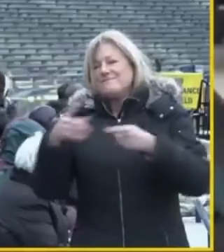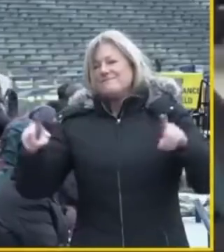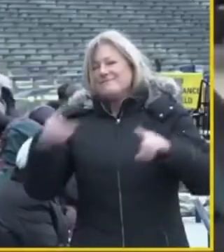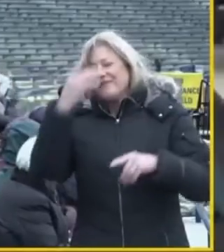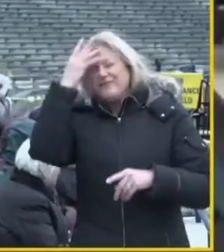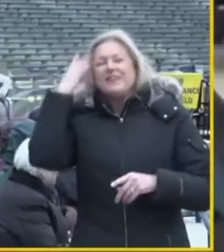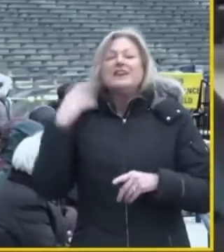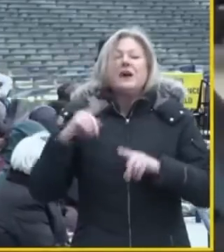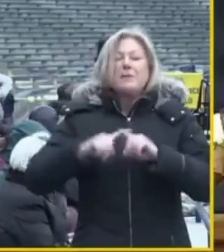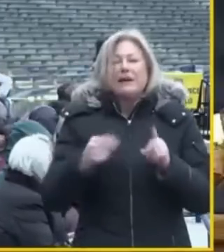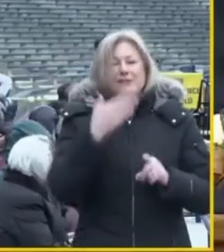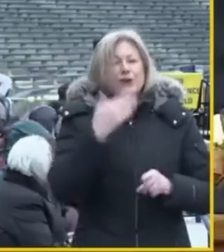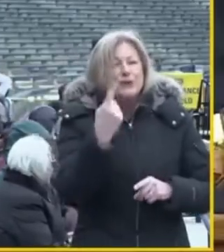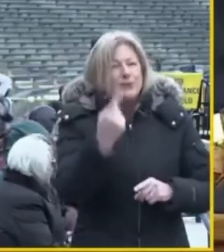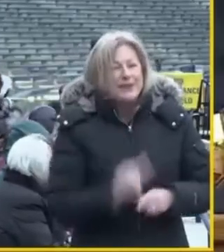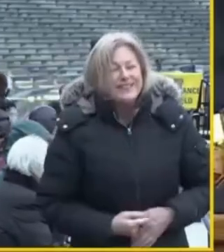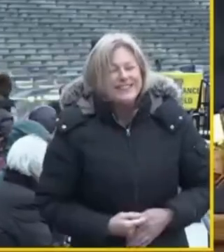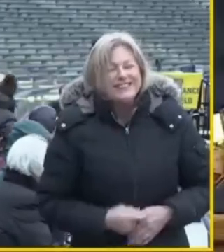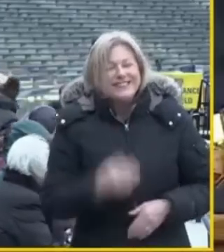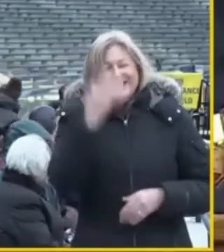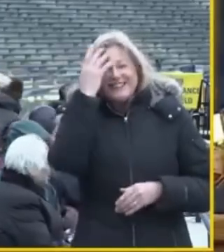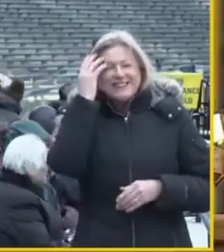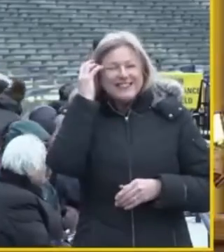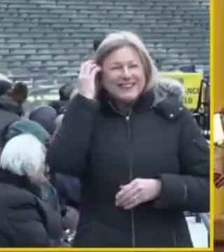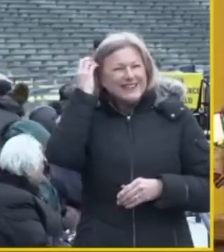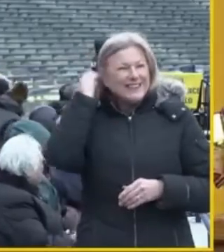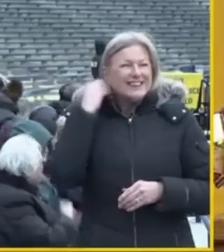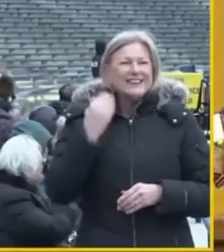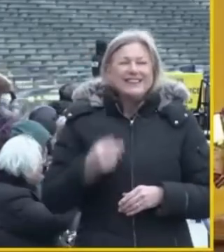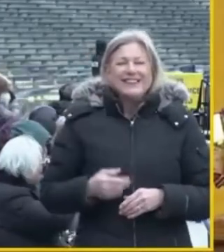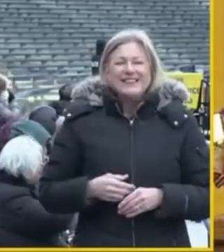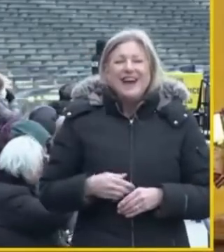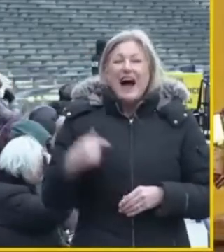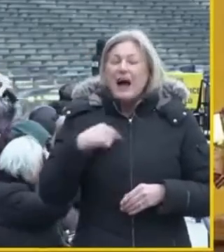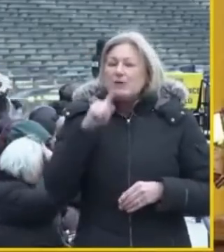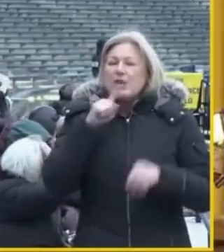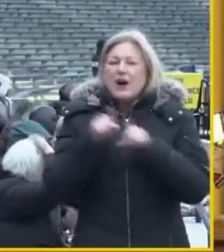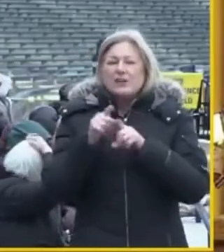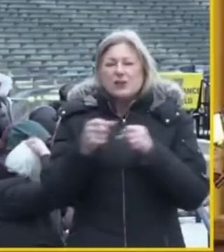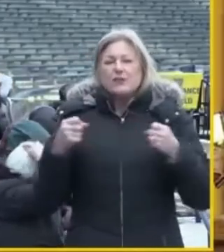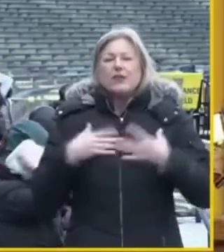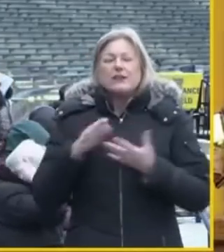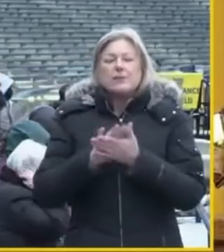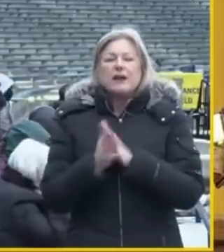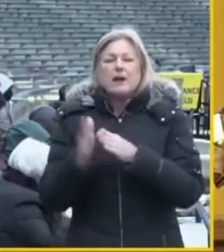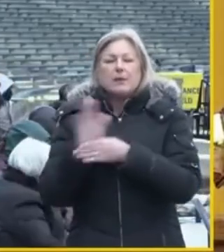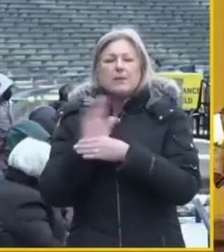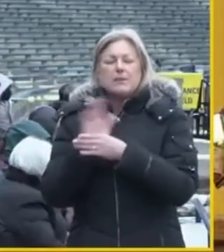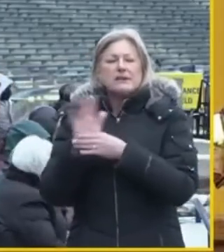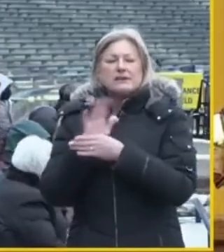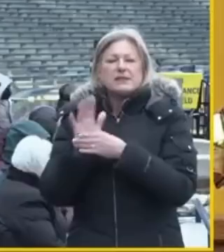But it's a good one. And I was certainly afraid to become an entrepreneur in my 60s,